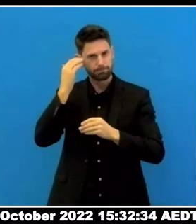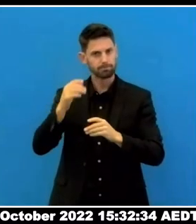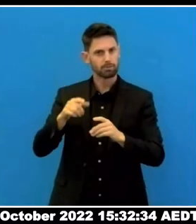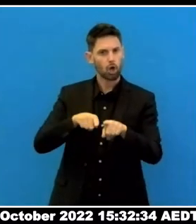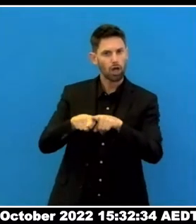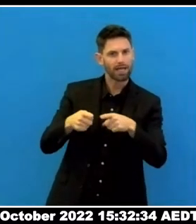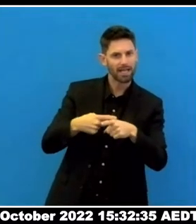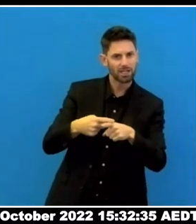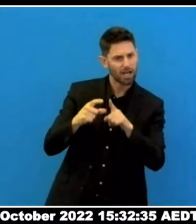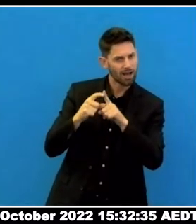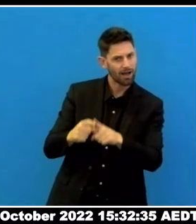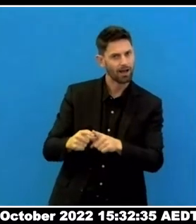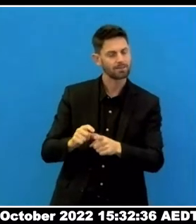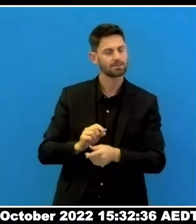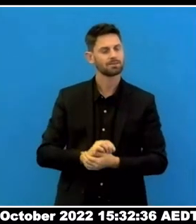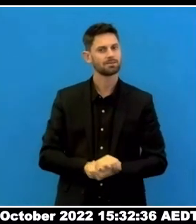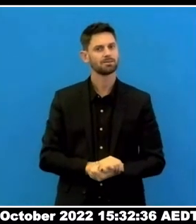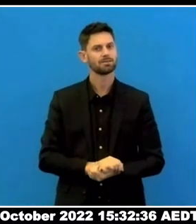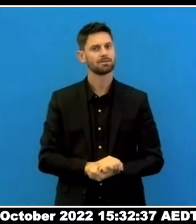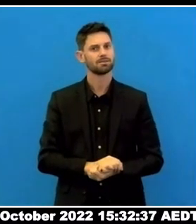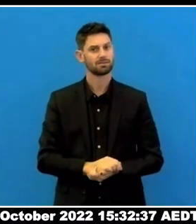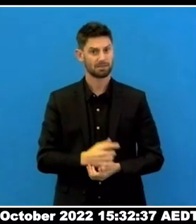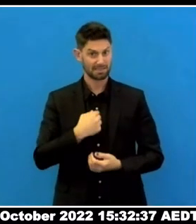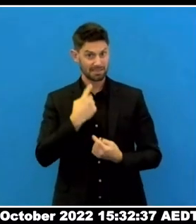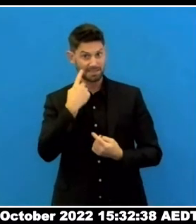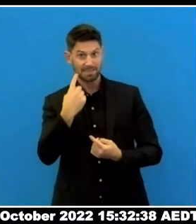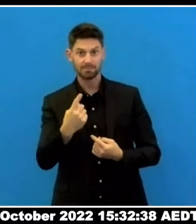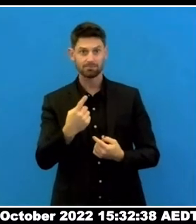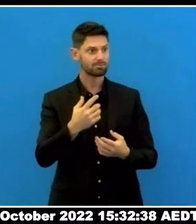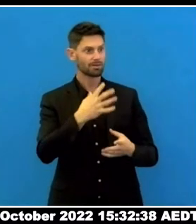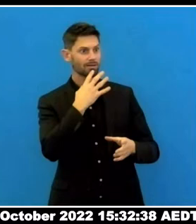So, I haven't seen any support from any other program